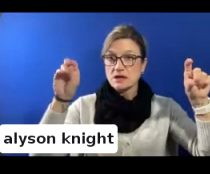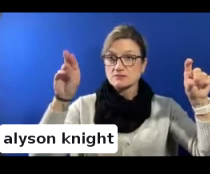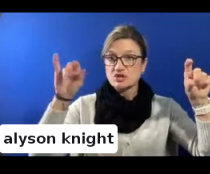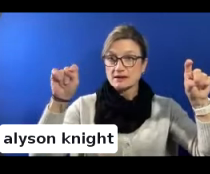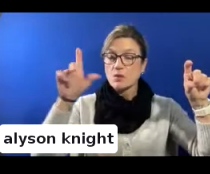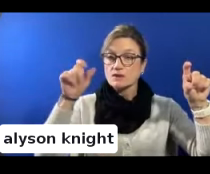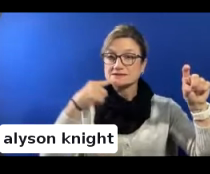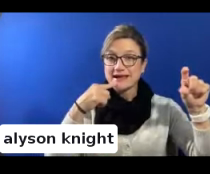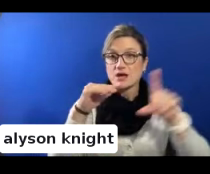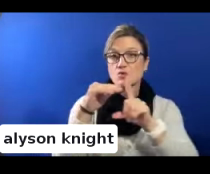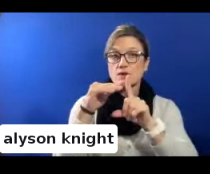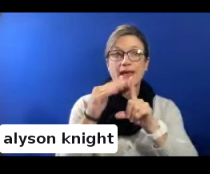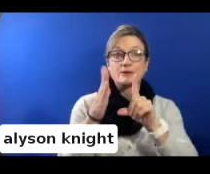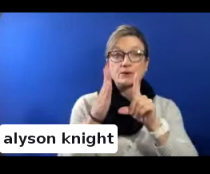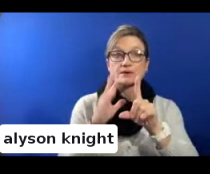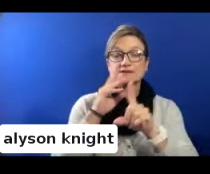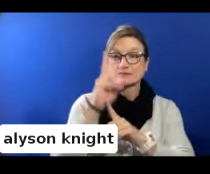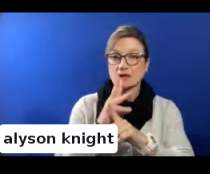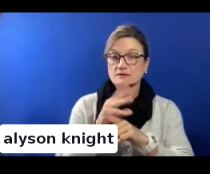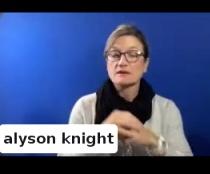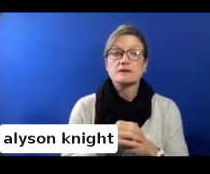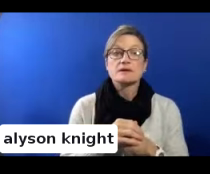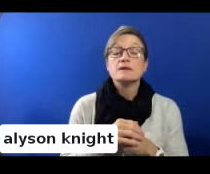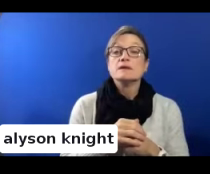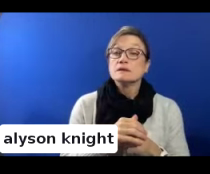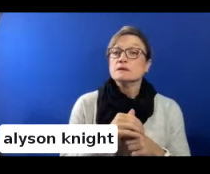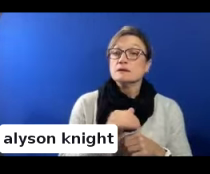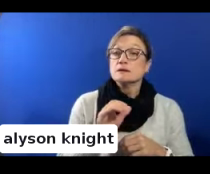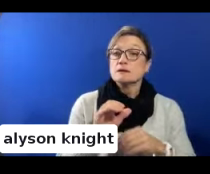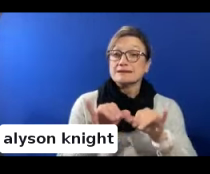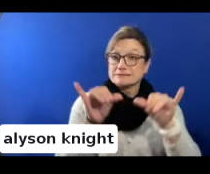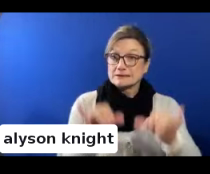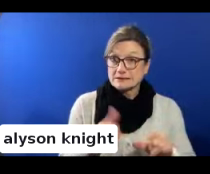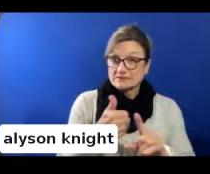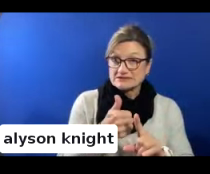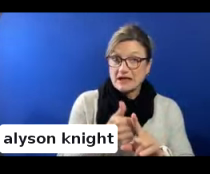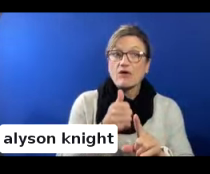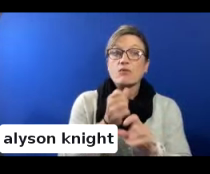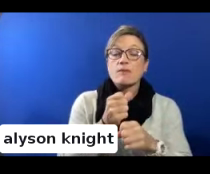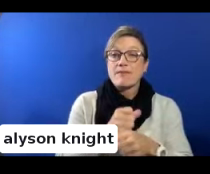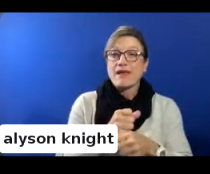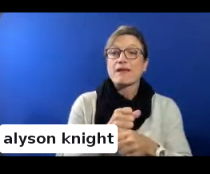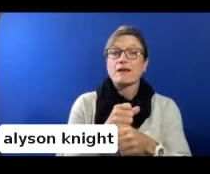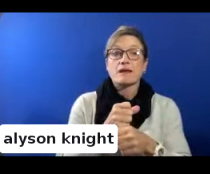By default, the applicant is the point of contact, the main point of contact.